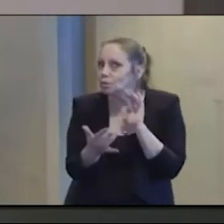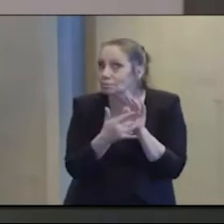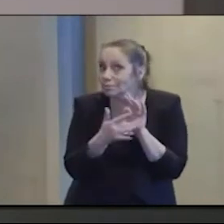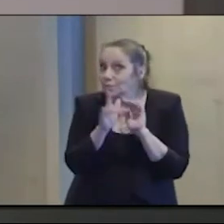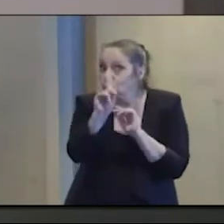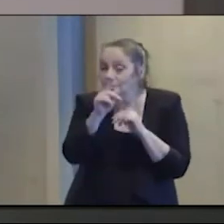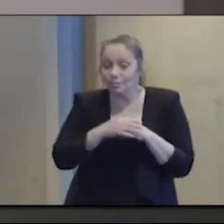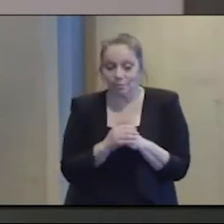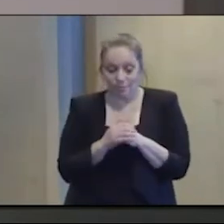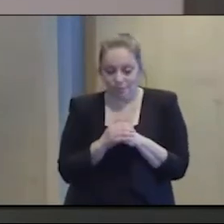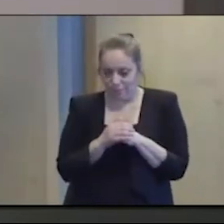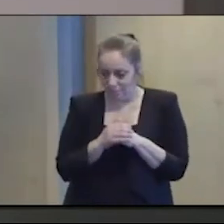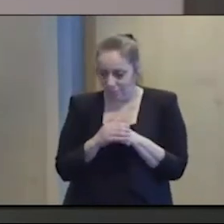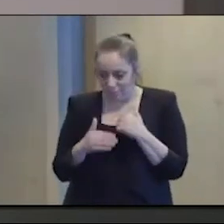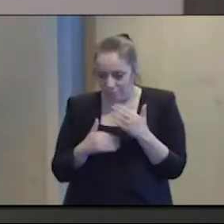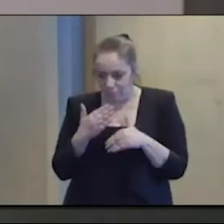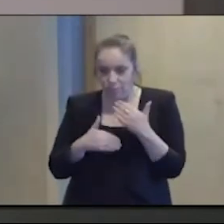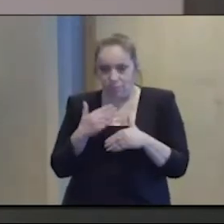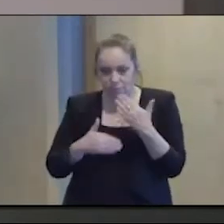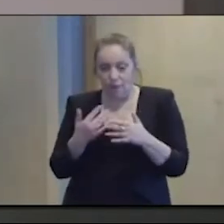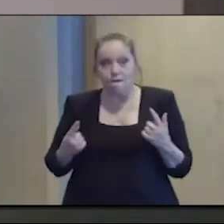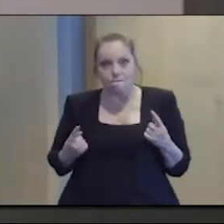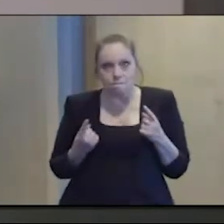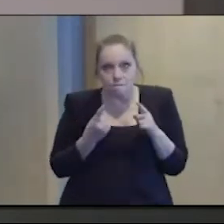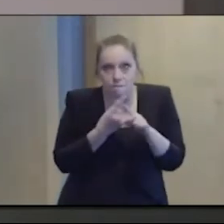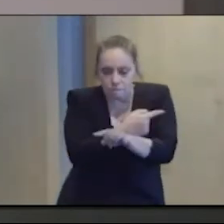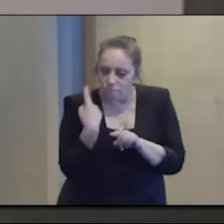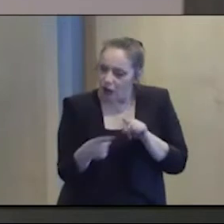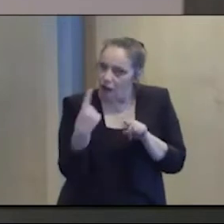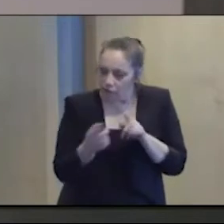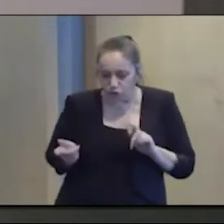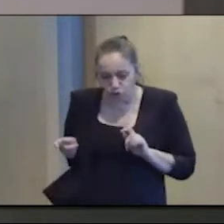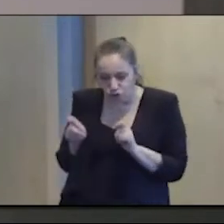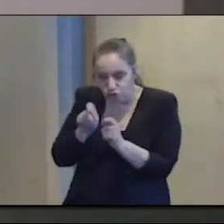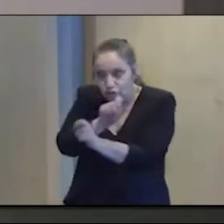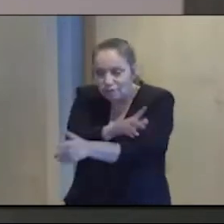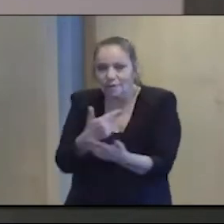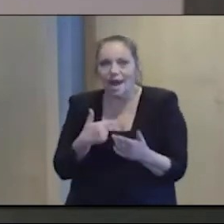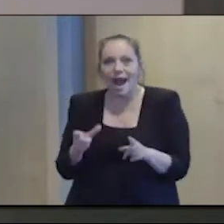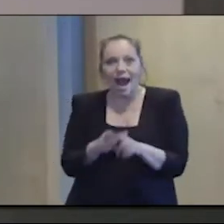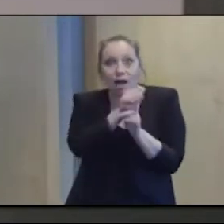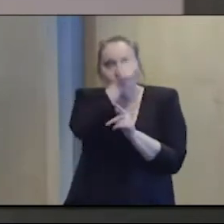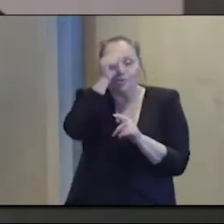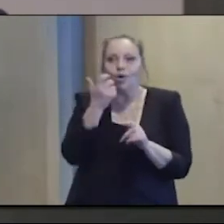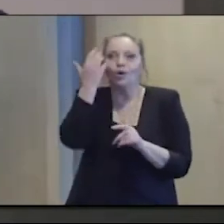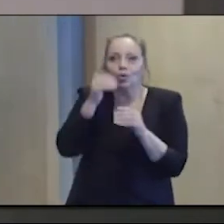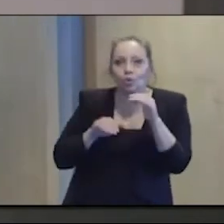is that it's changing so rapidly and yet it's hard it's hard to predict and so hard to be planned